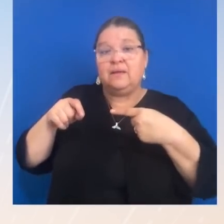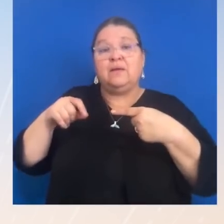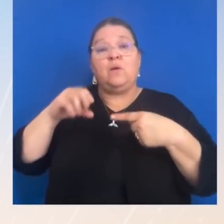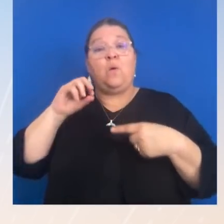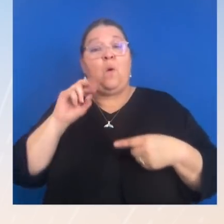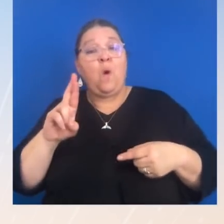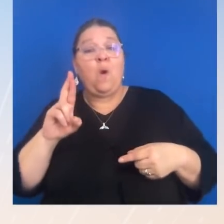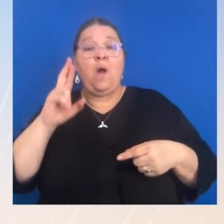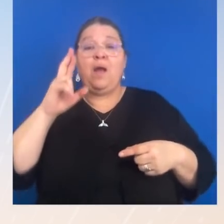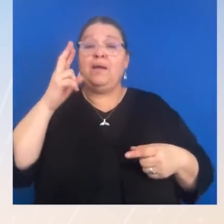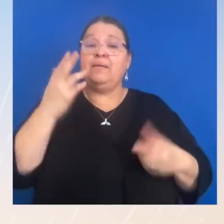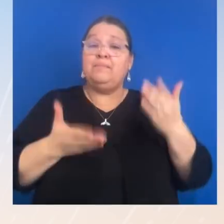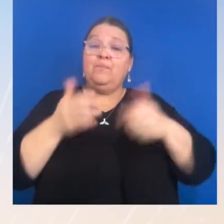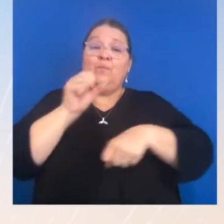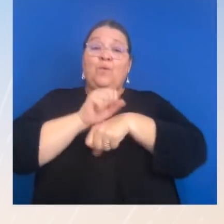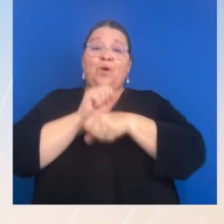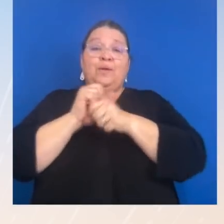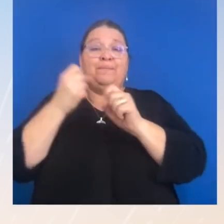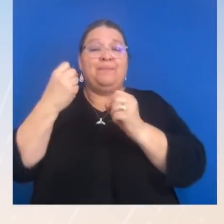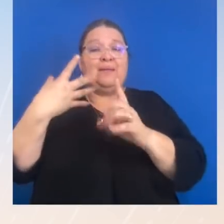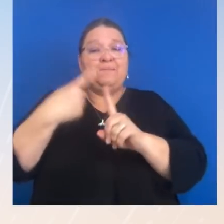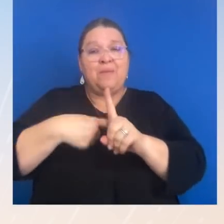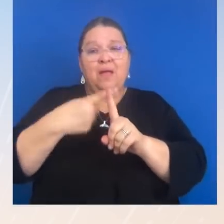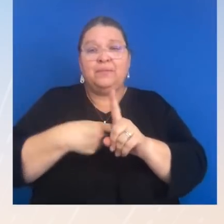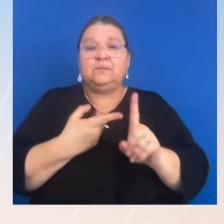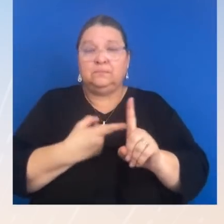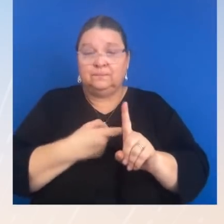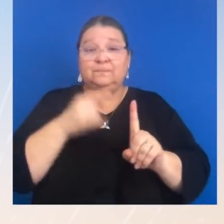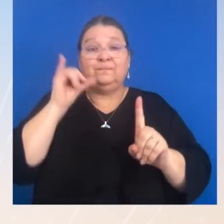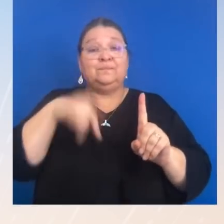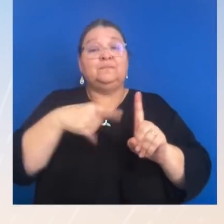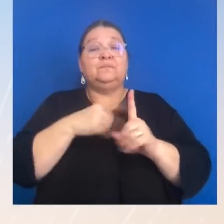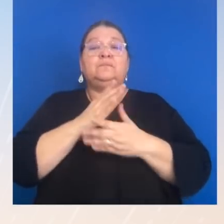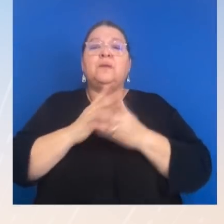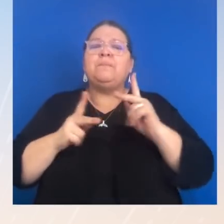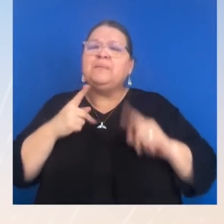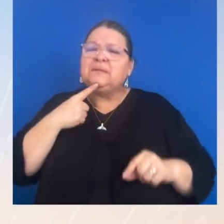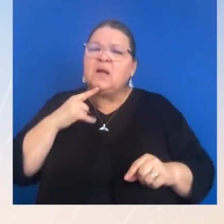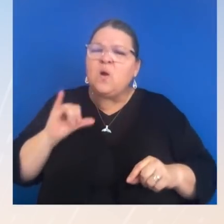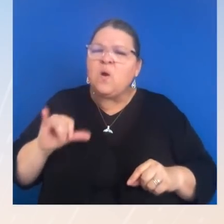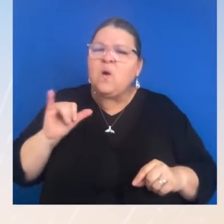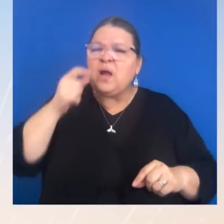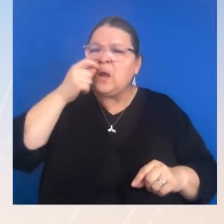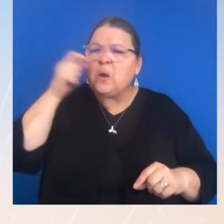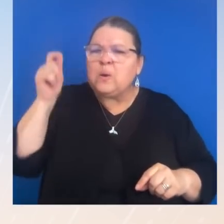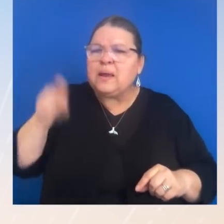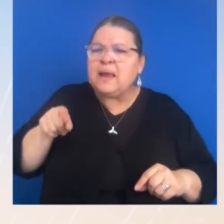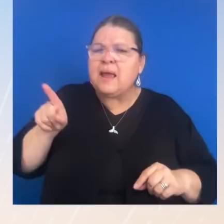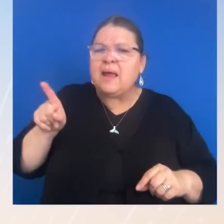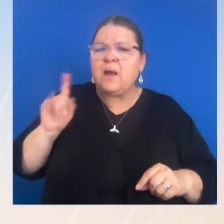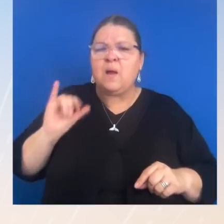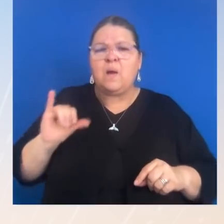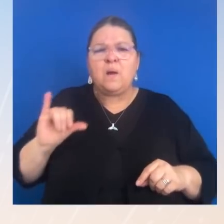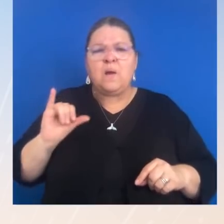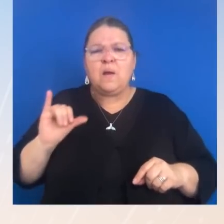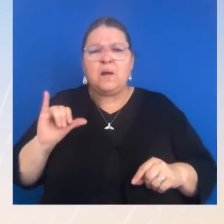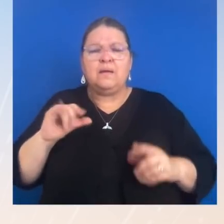"They're taking advantage of the Ukraine situation, potential vulnerability, the need for oil in the global supply -- not just to the U.S, but globally.